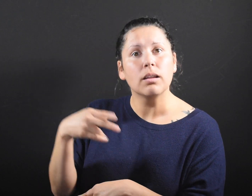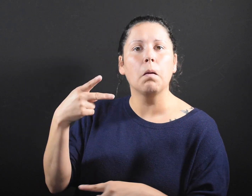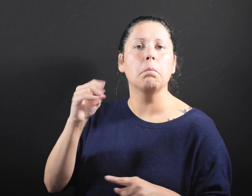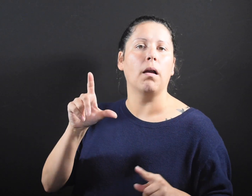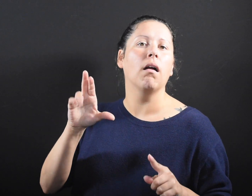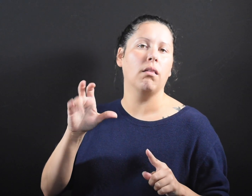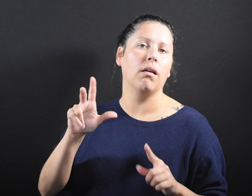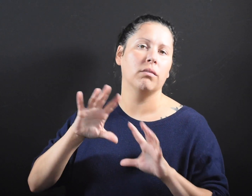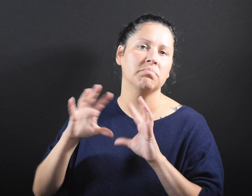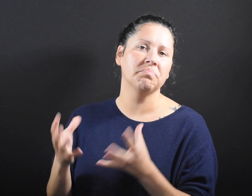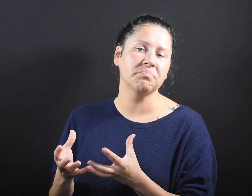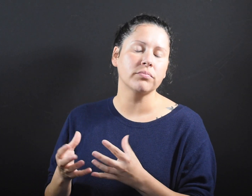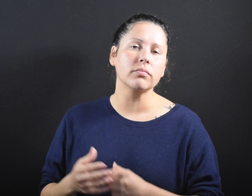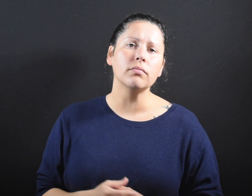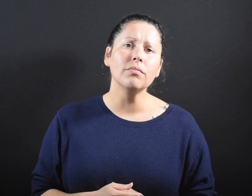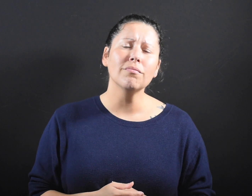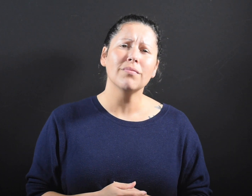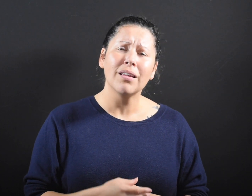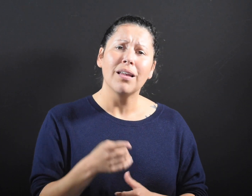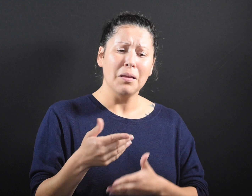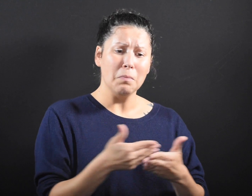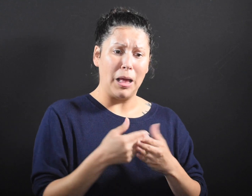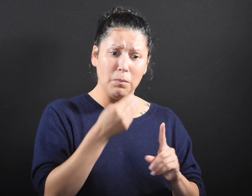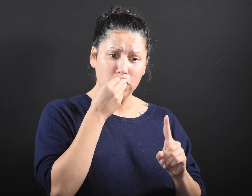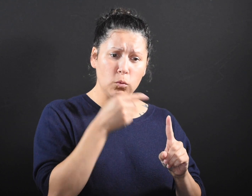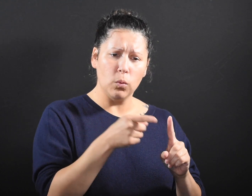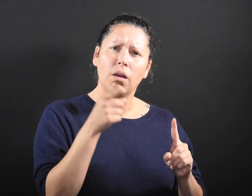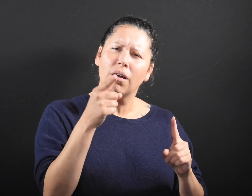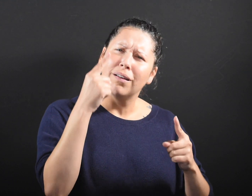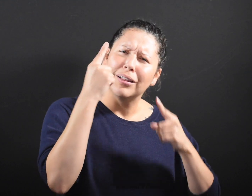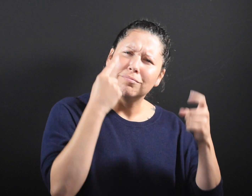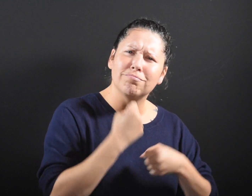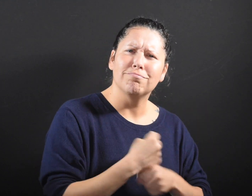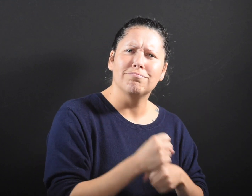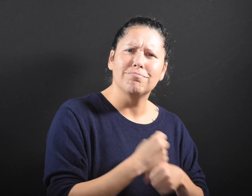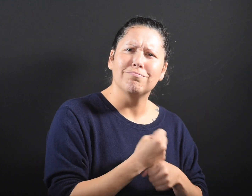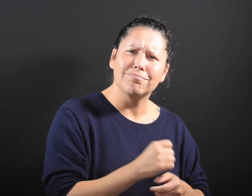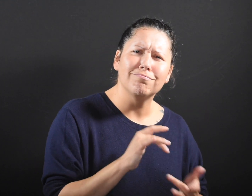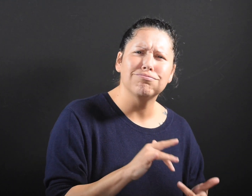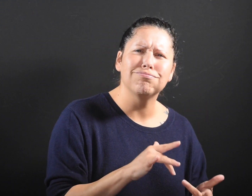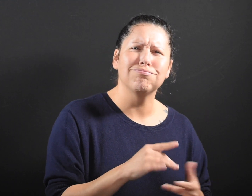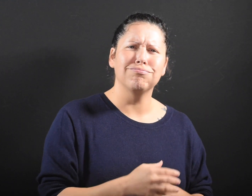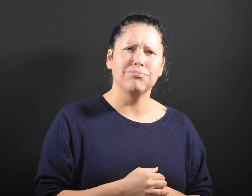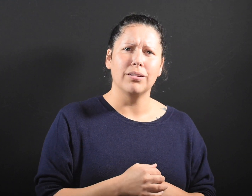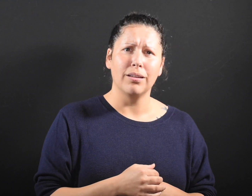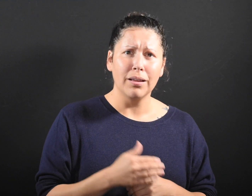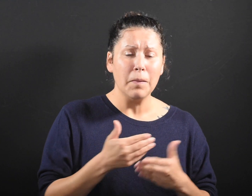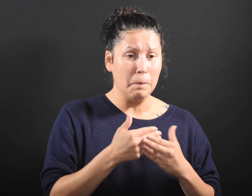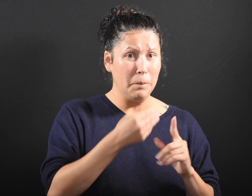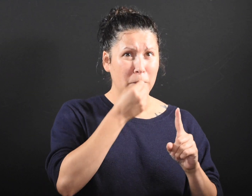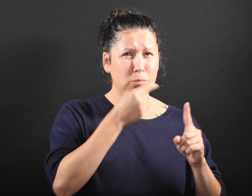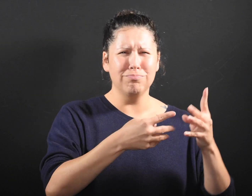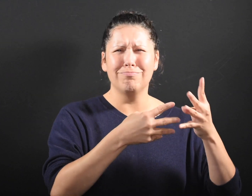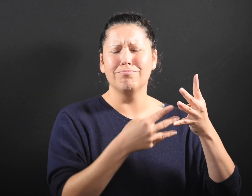cod, whitefish, and pollock. ● Consider homemade baby food. There